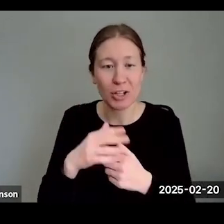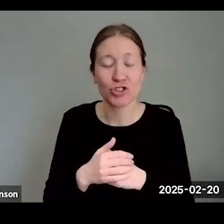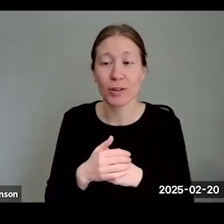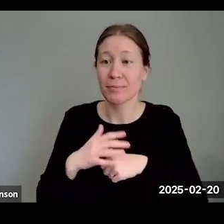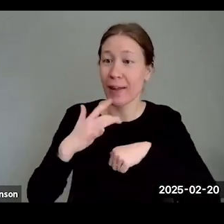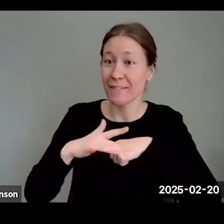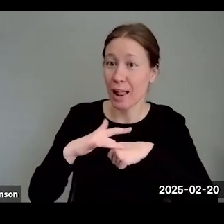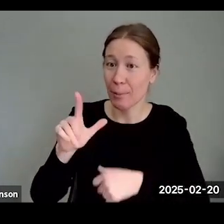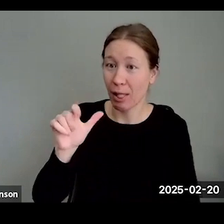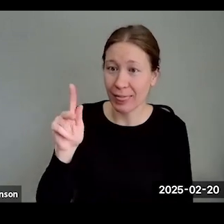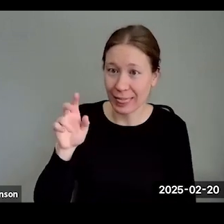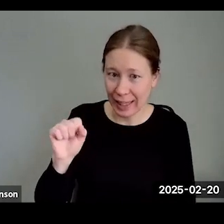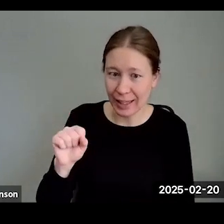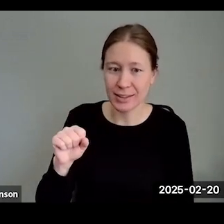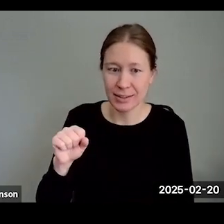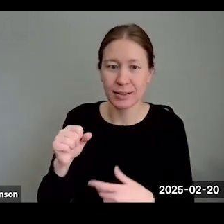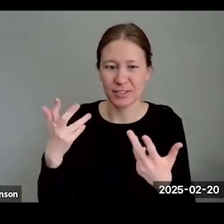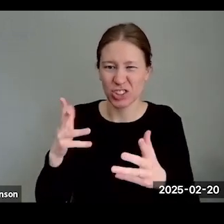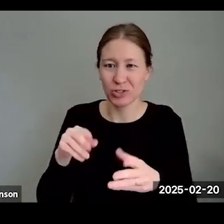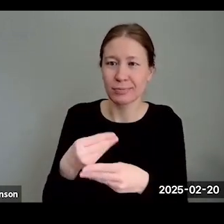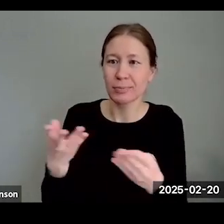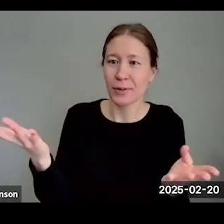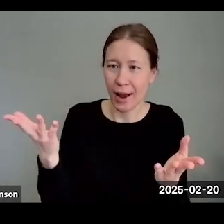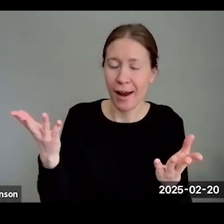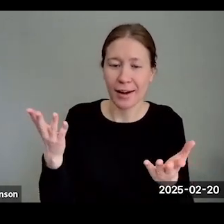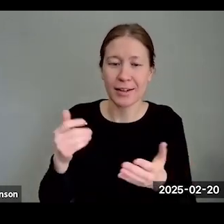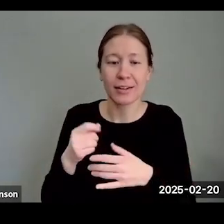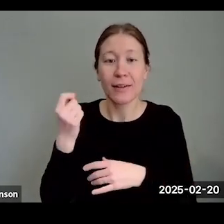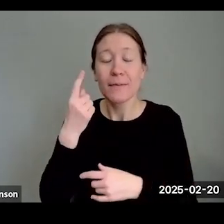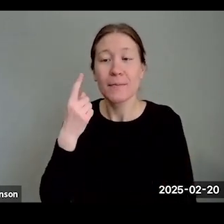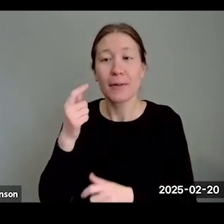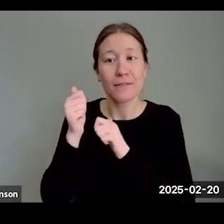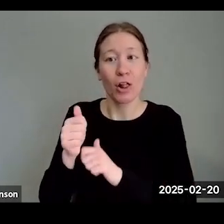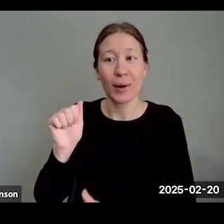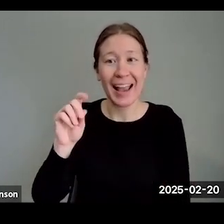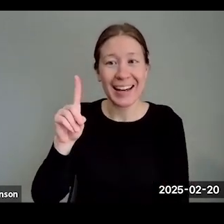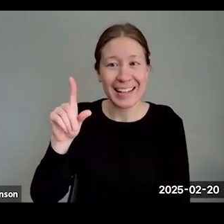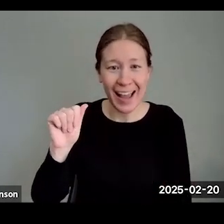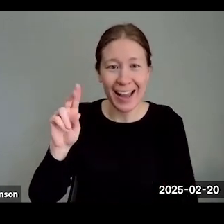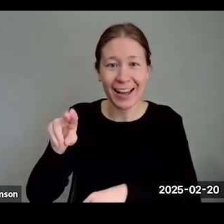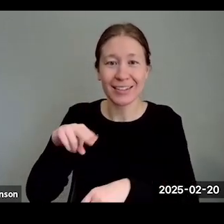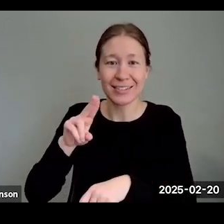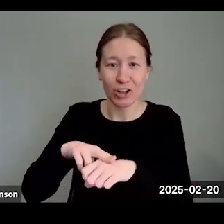which are provided in the handout. For the ADA National Network. The US Department of Labor.